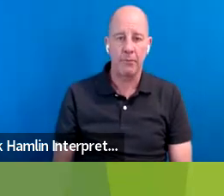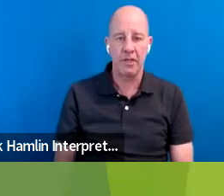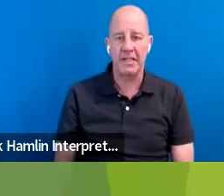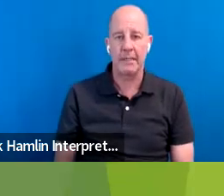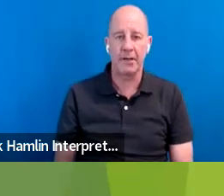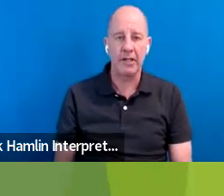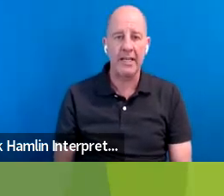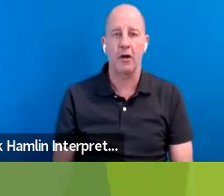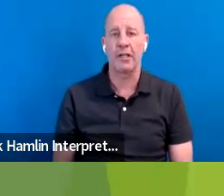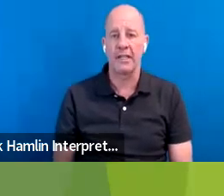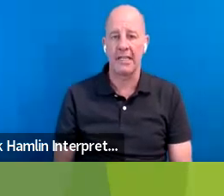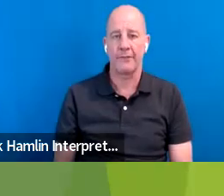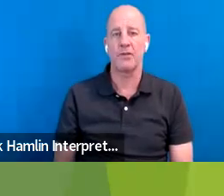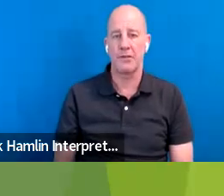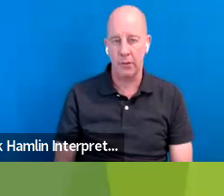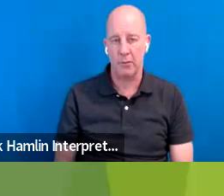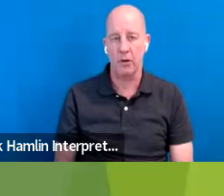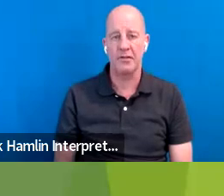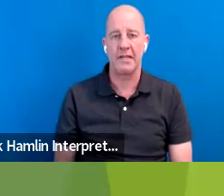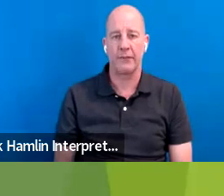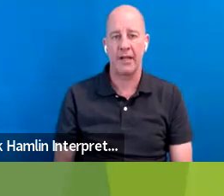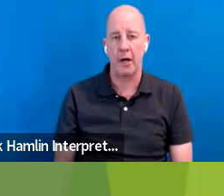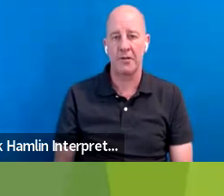And people with disabilities are going to need different supports and different helps